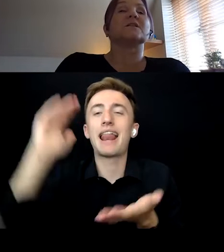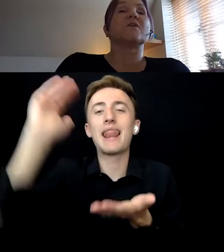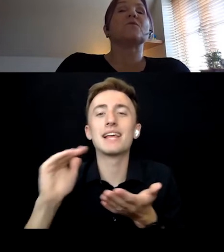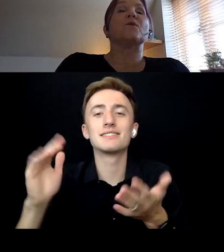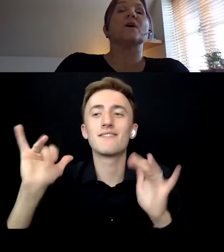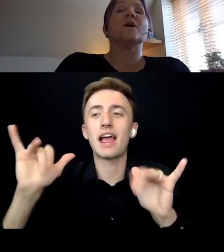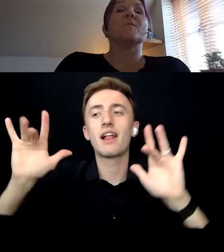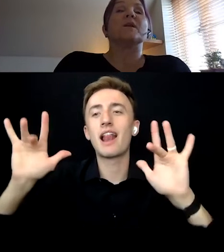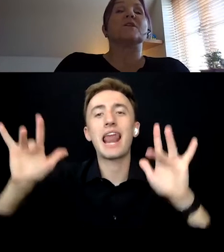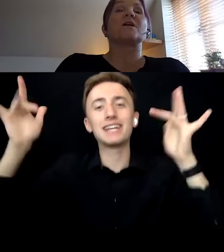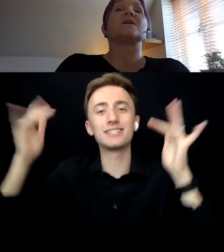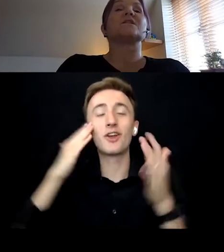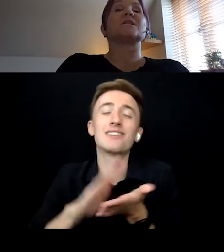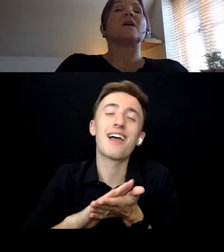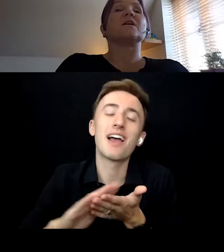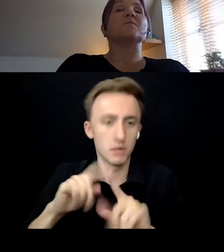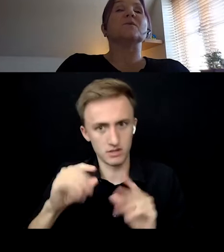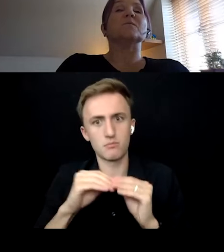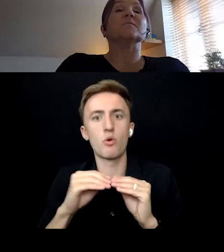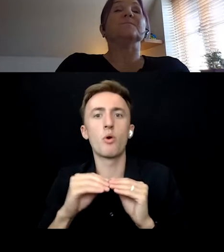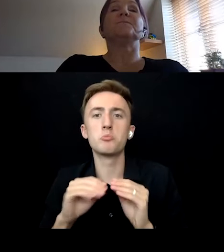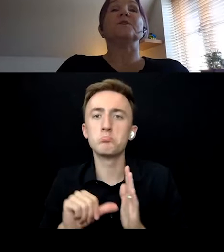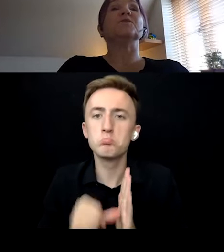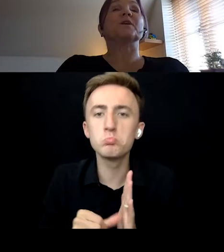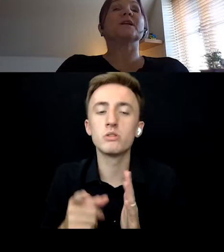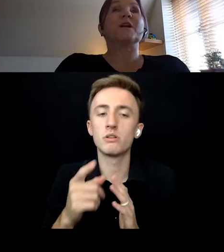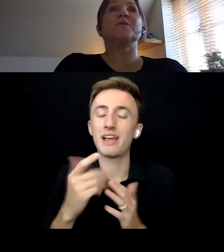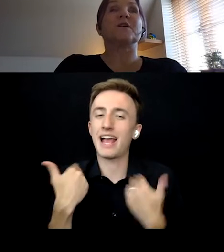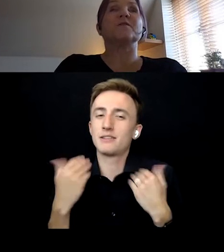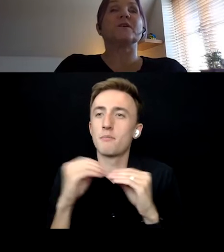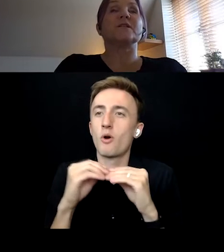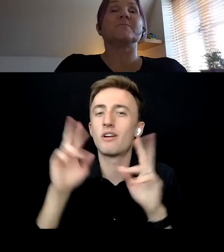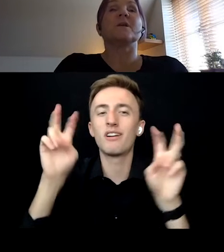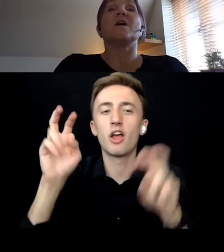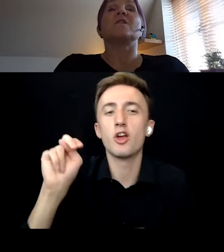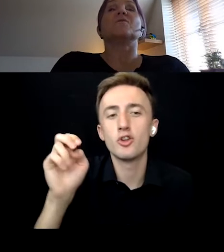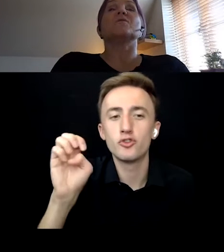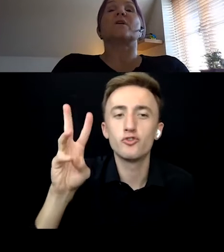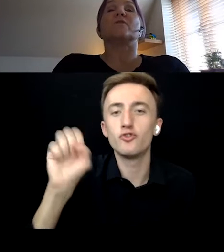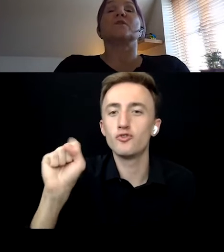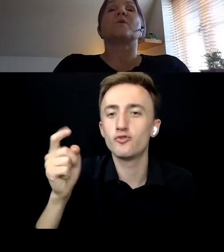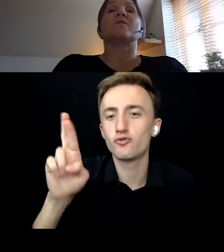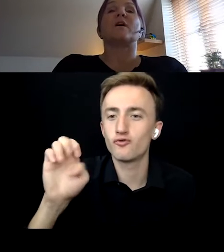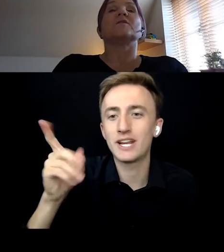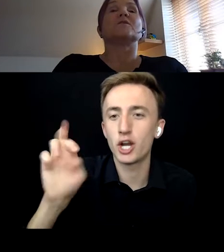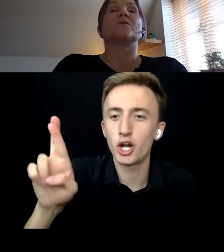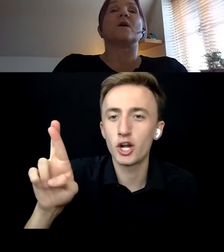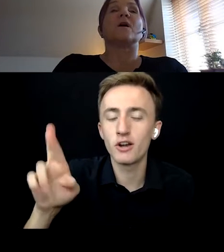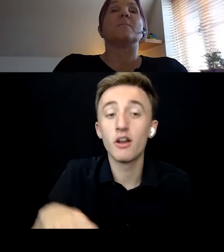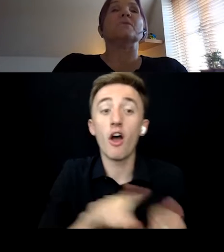is known for, but it's slightly more news-reader kind of voice. They're also voice profiles for